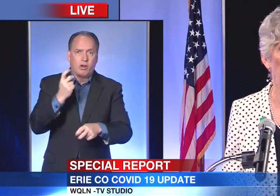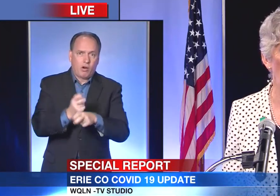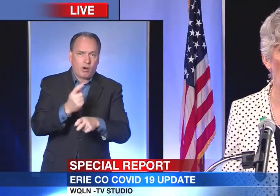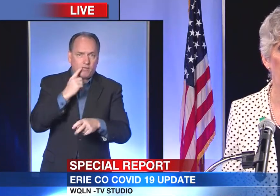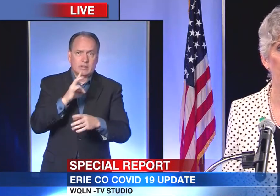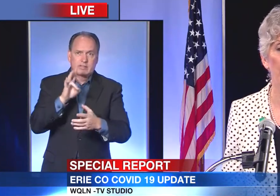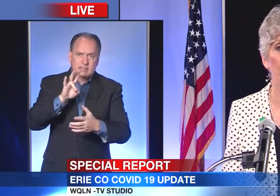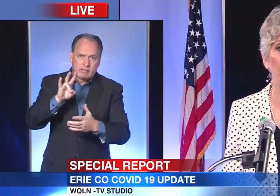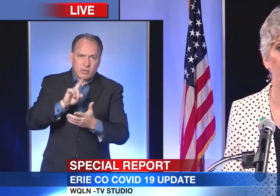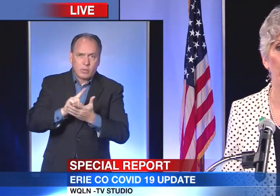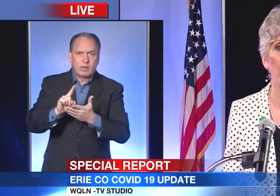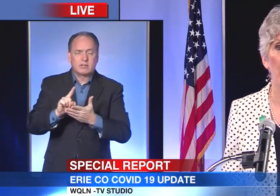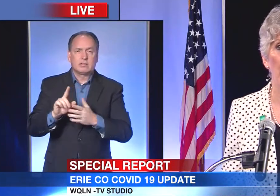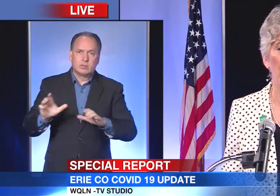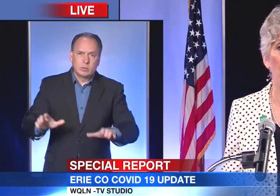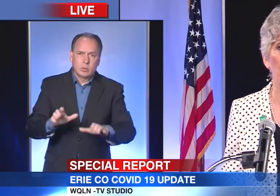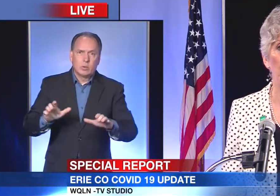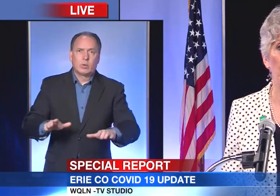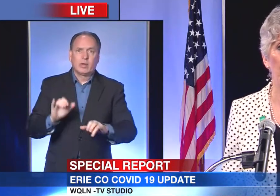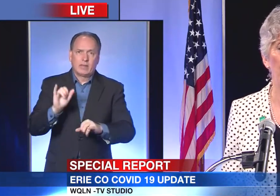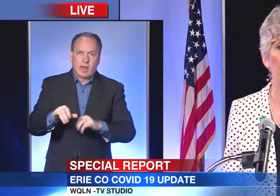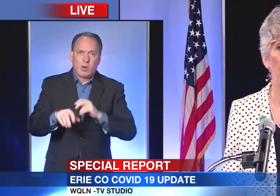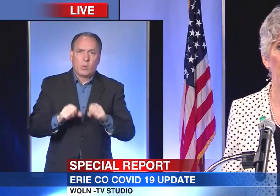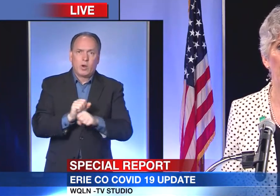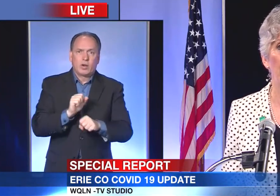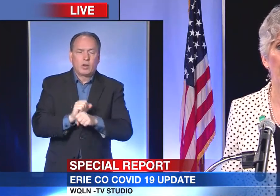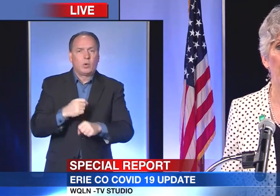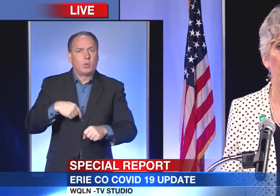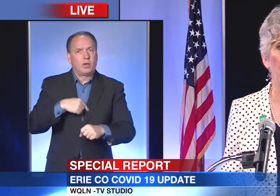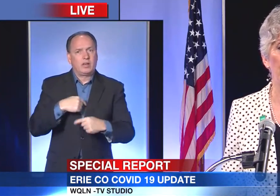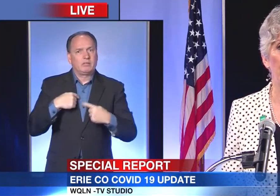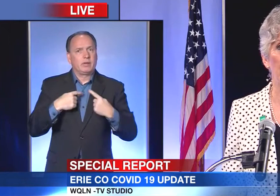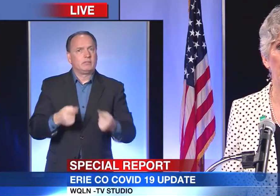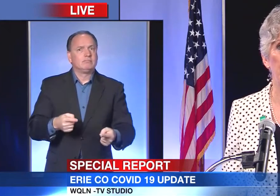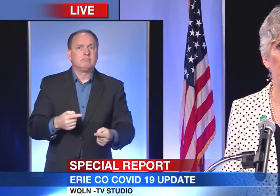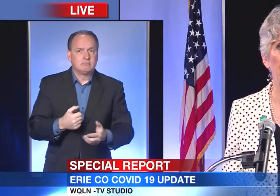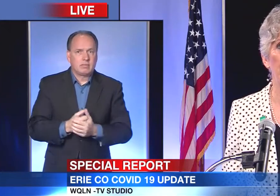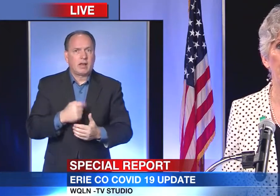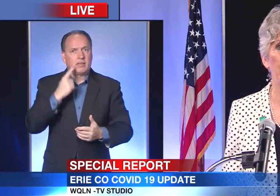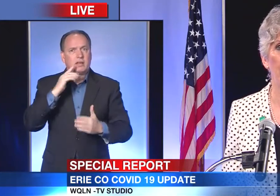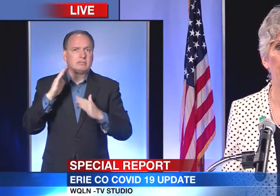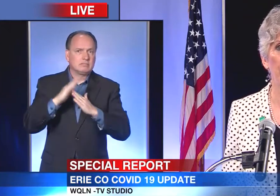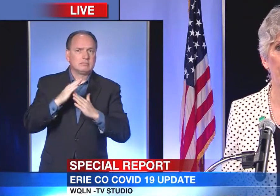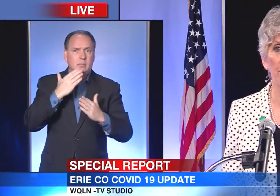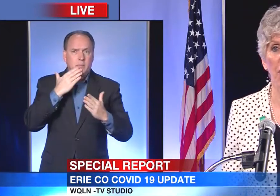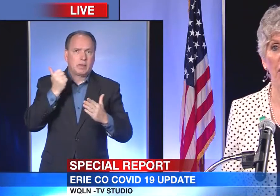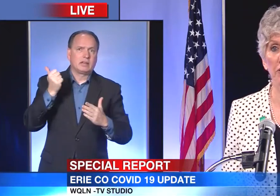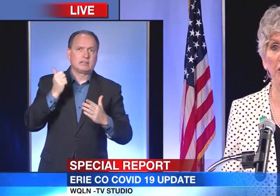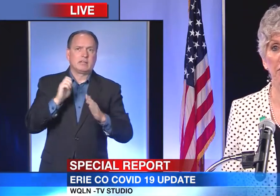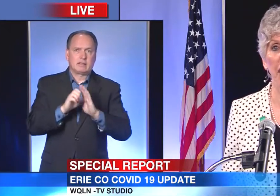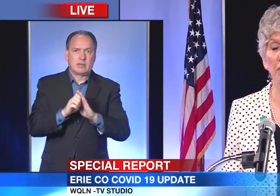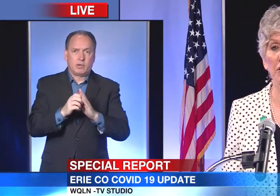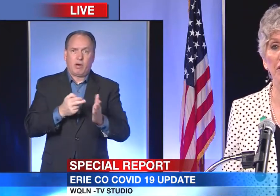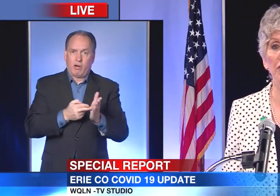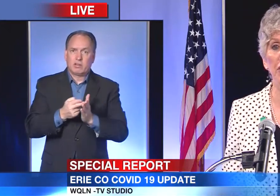I HAVE A TEAM THAT'S BEEN WORKING REALLY HARD FOR SEVEN WEEKS DOING ALL OF THIS TYPE OF WORK.